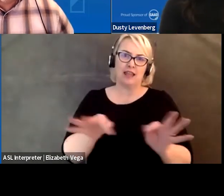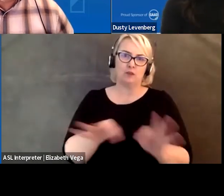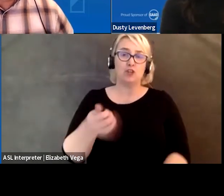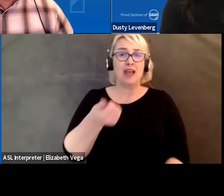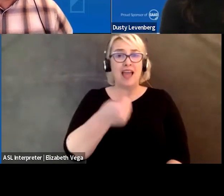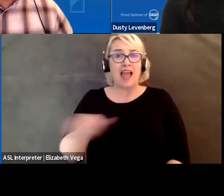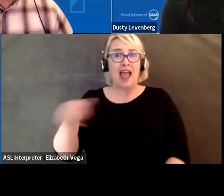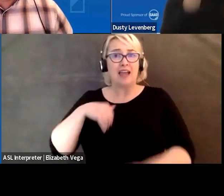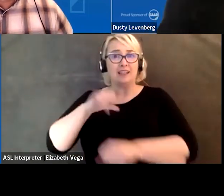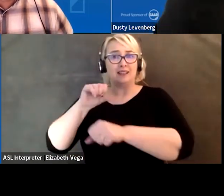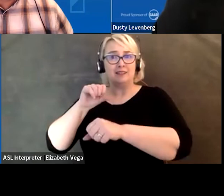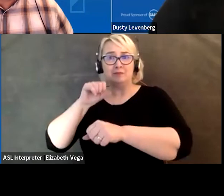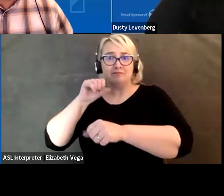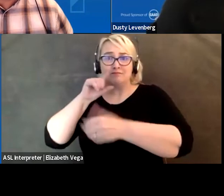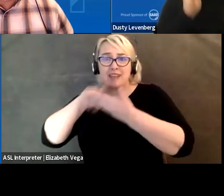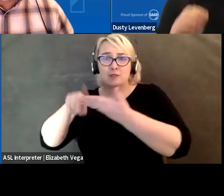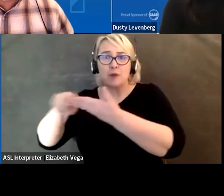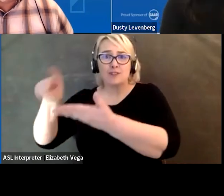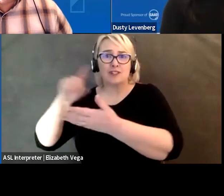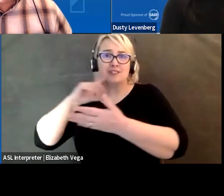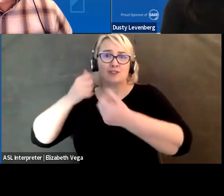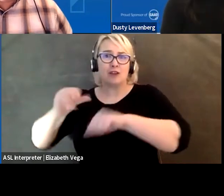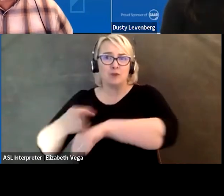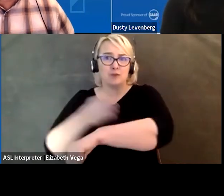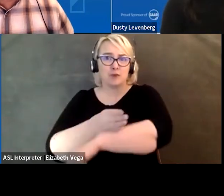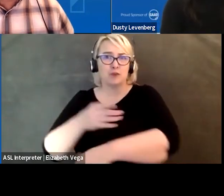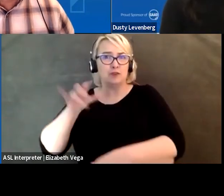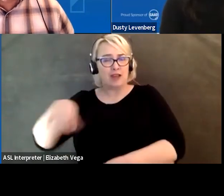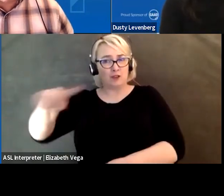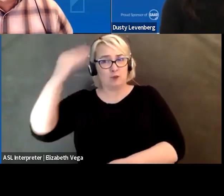I will accepted that to Meryl who is sometimes the automated captions calls.